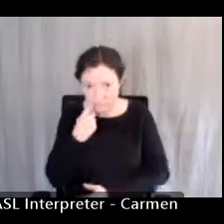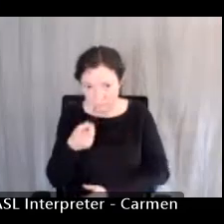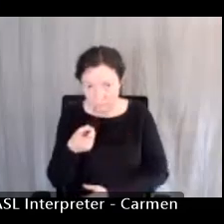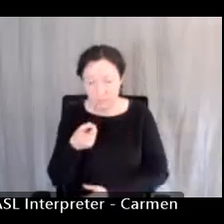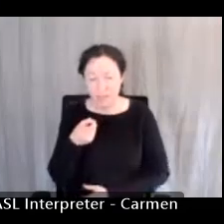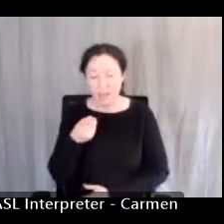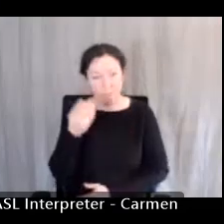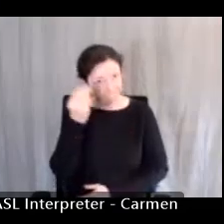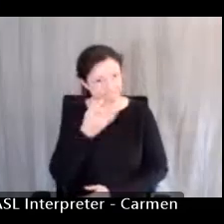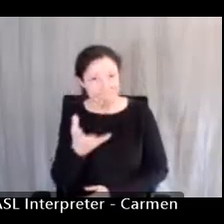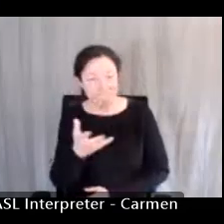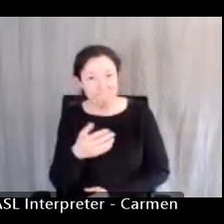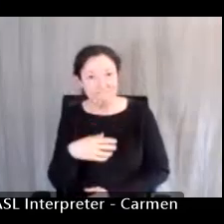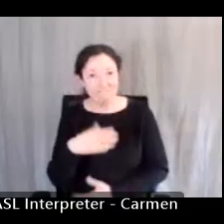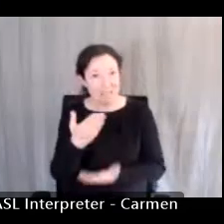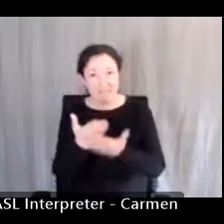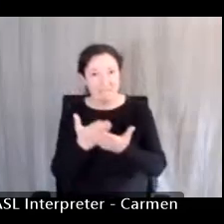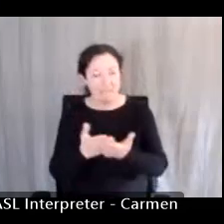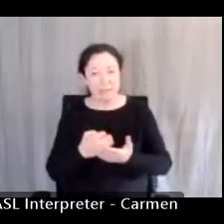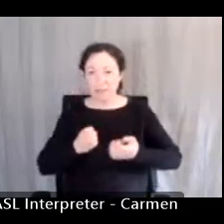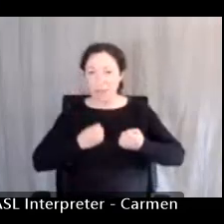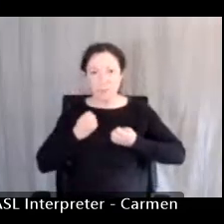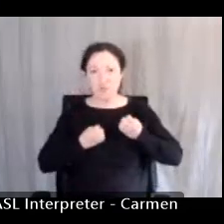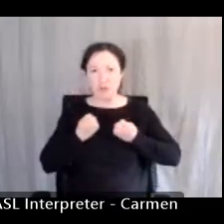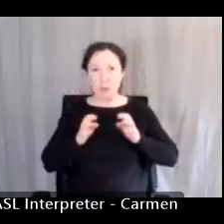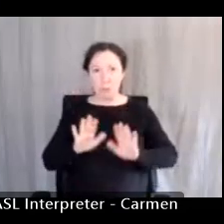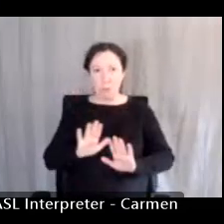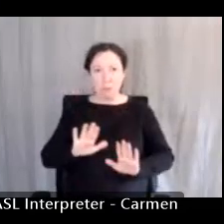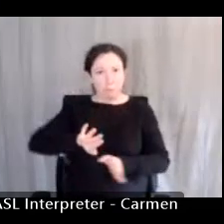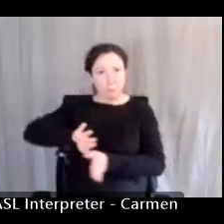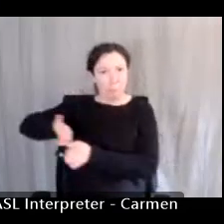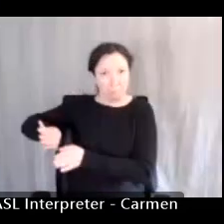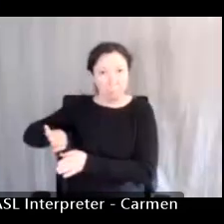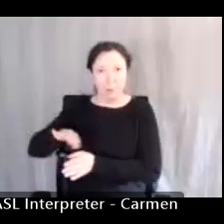like I said, there's just facts. There's no emotional charge. Food companies wanna sell food.